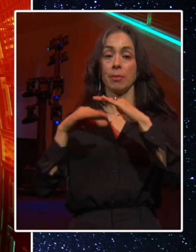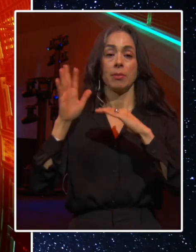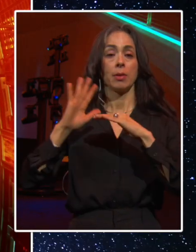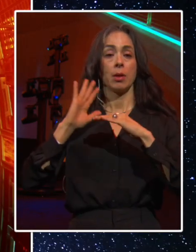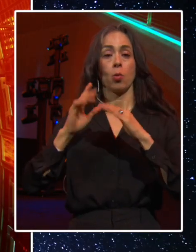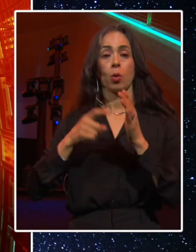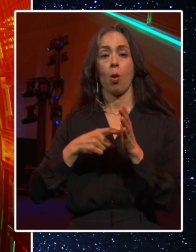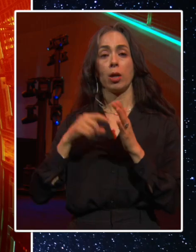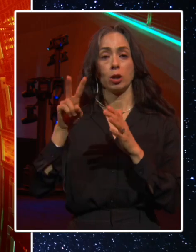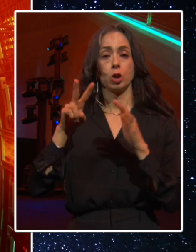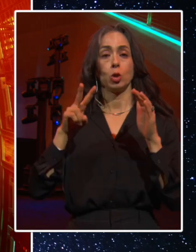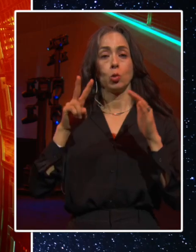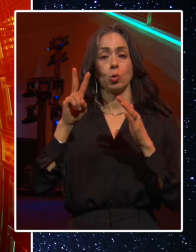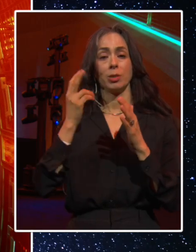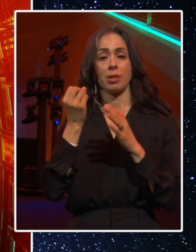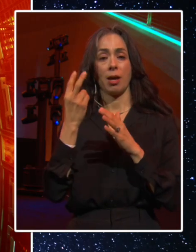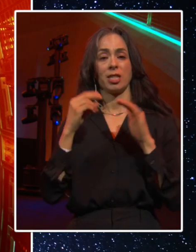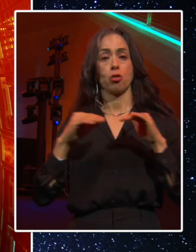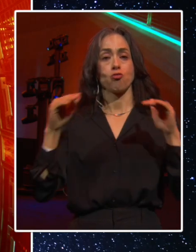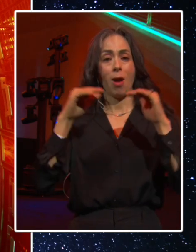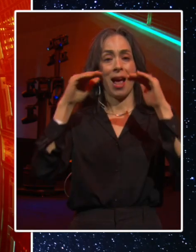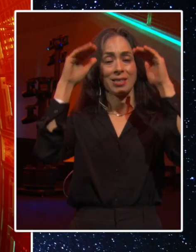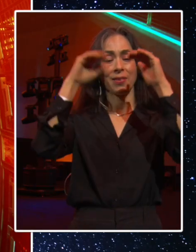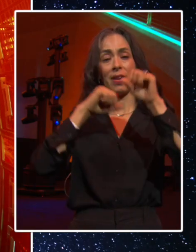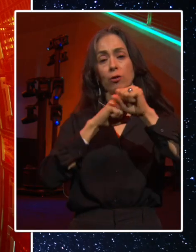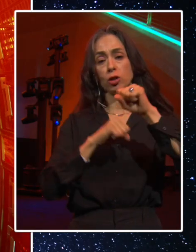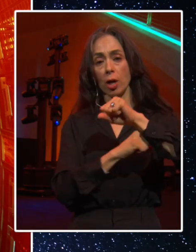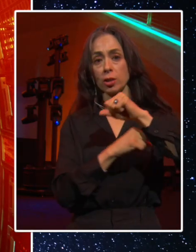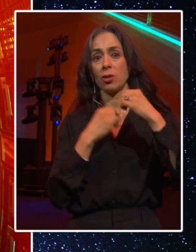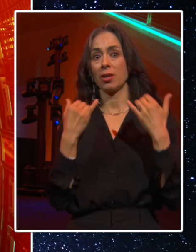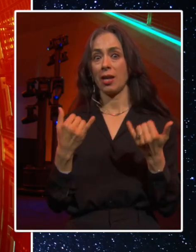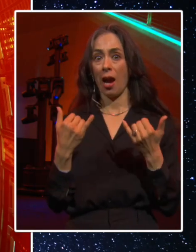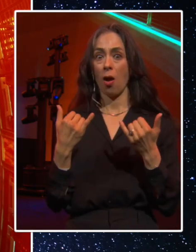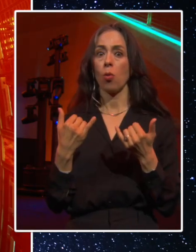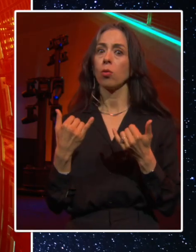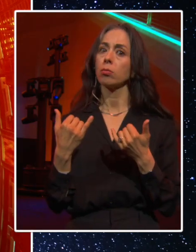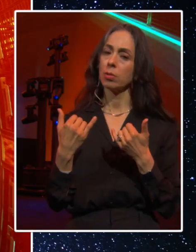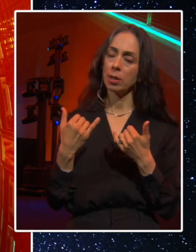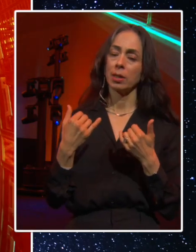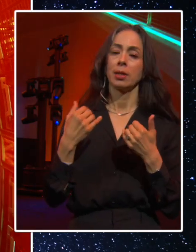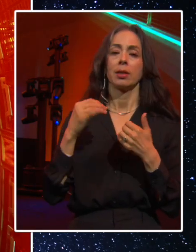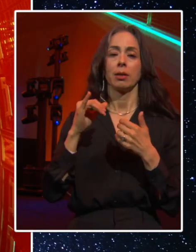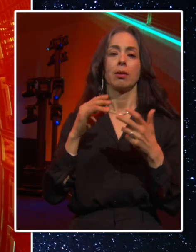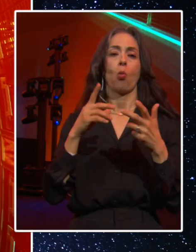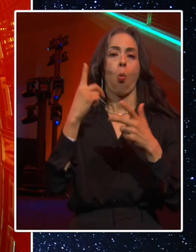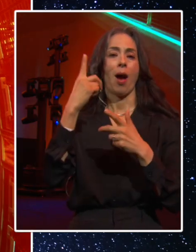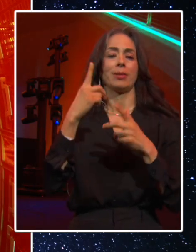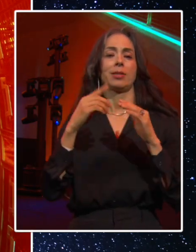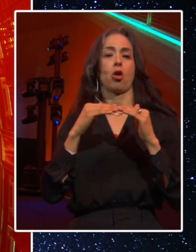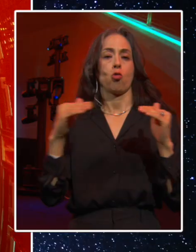What once required two dozen racks of infrastructure now fits into a single rack,